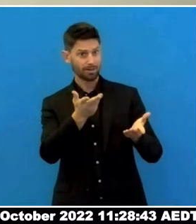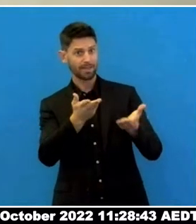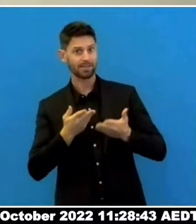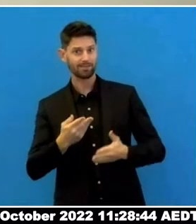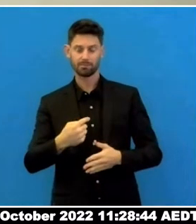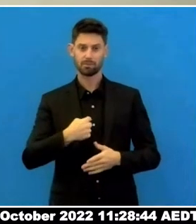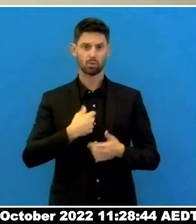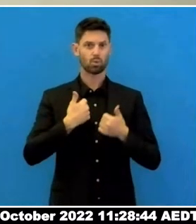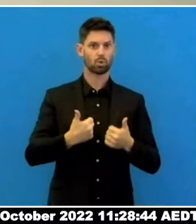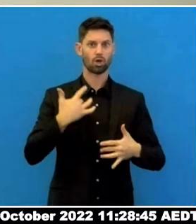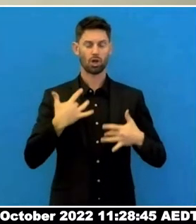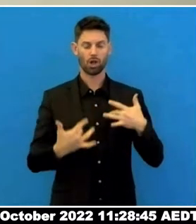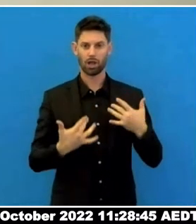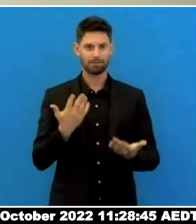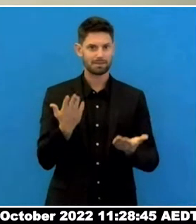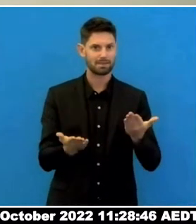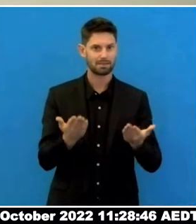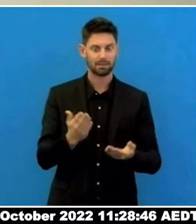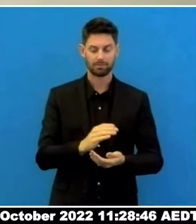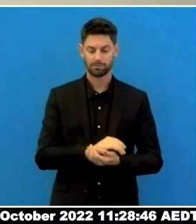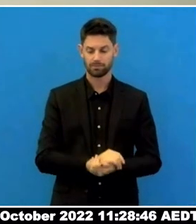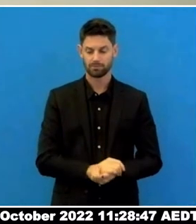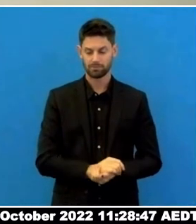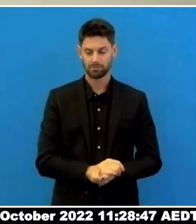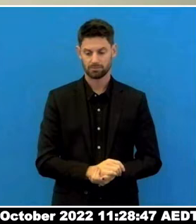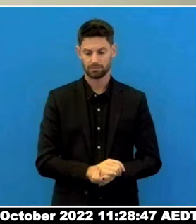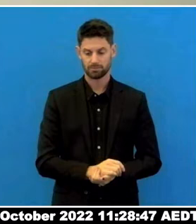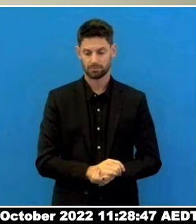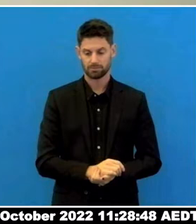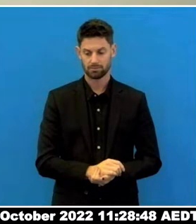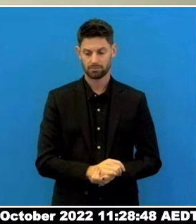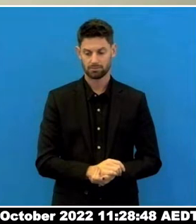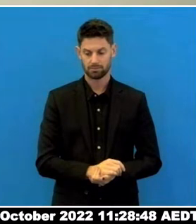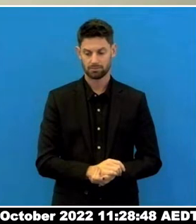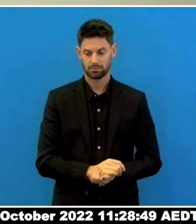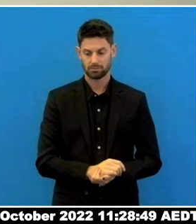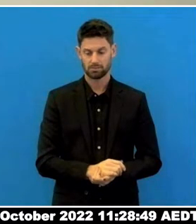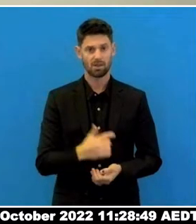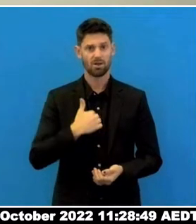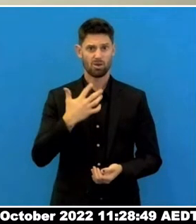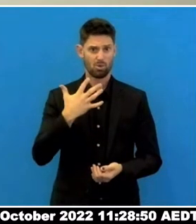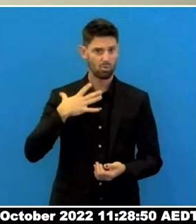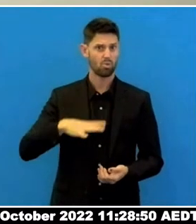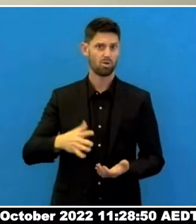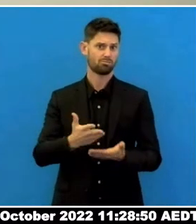That's I need to your helping, everybody, please can do that for me.